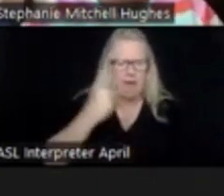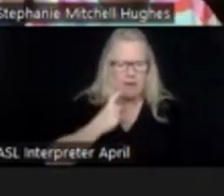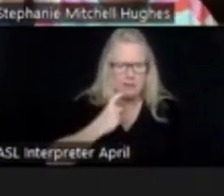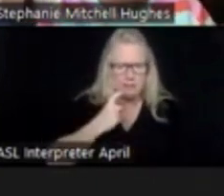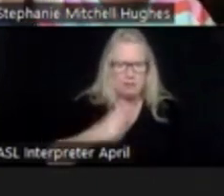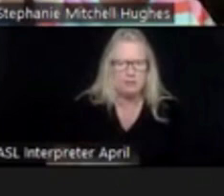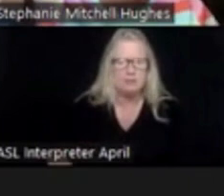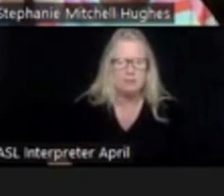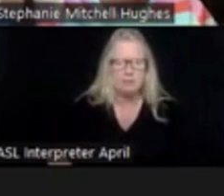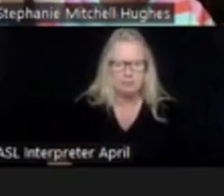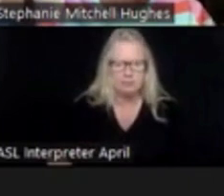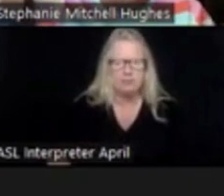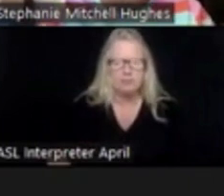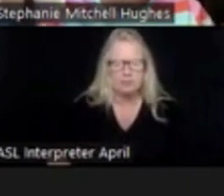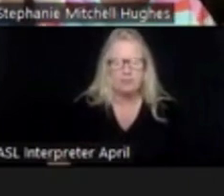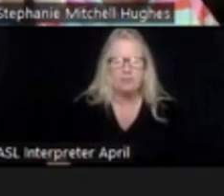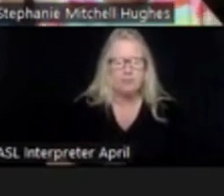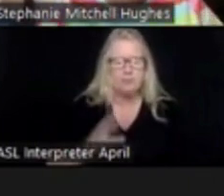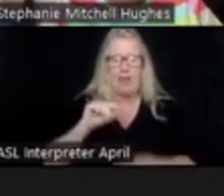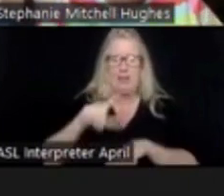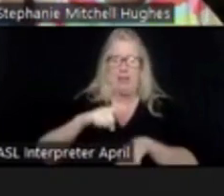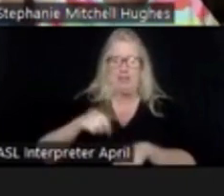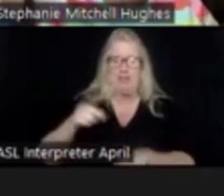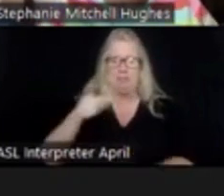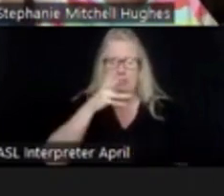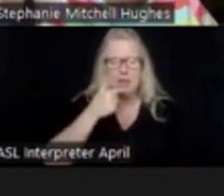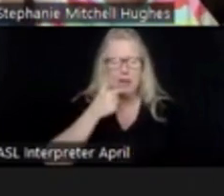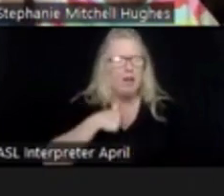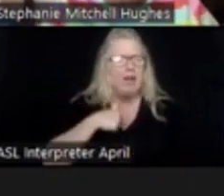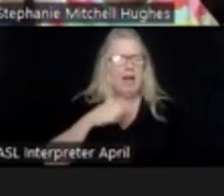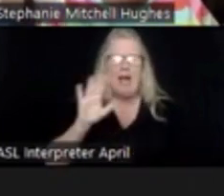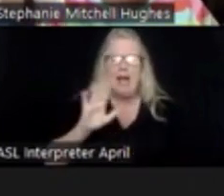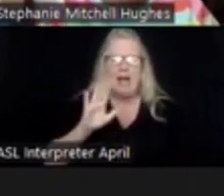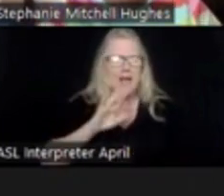SHE TOLD ME AT THE TIME AND SAID I AM CONCERNED.